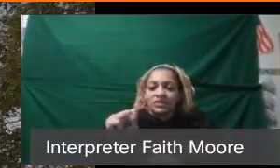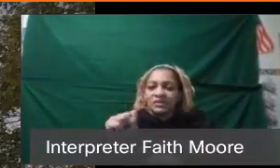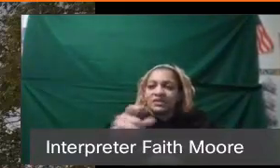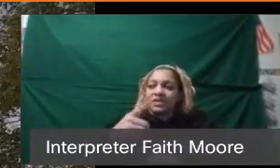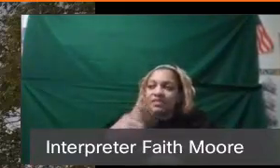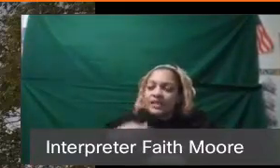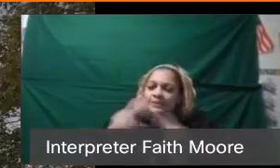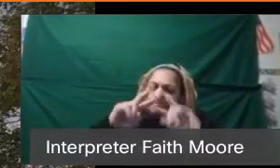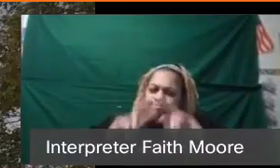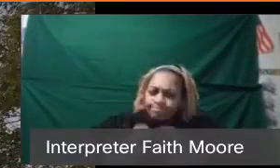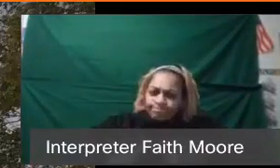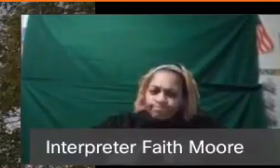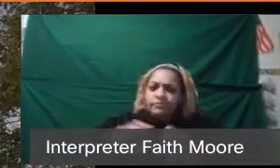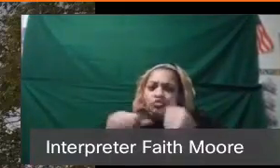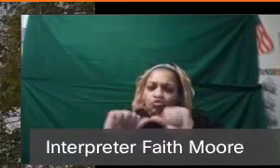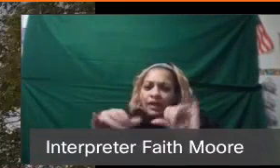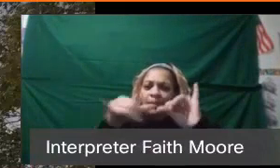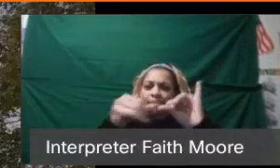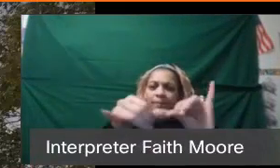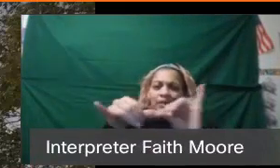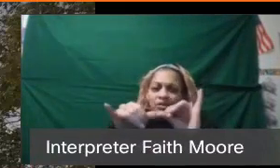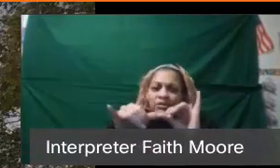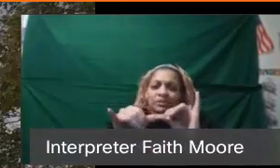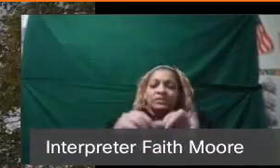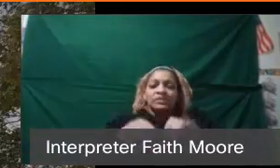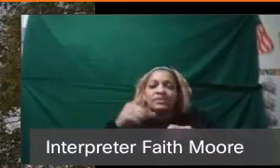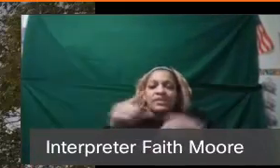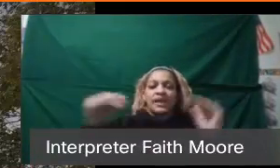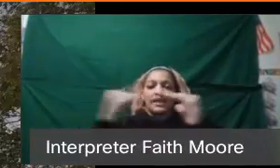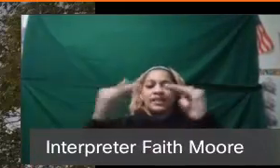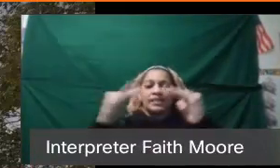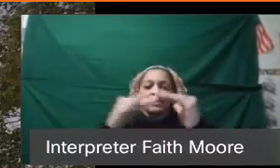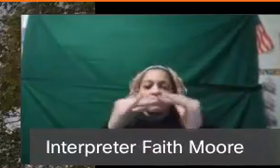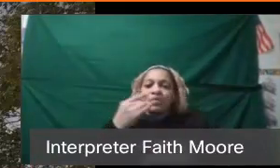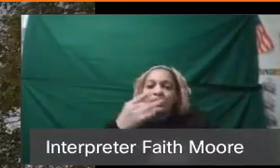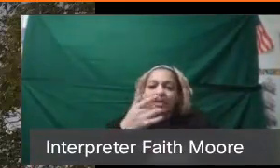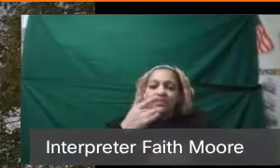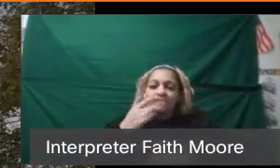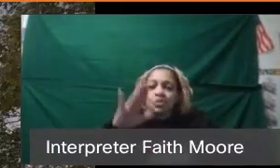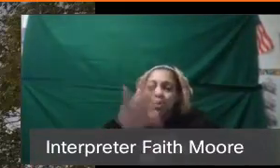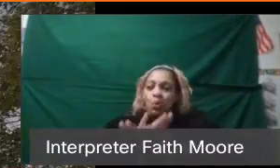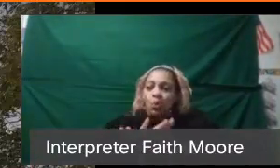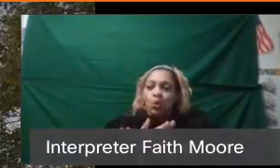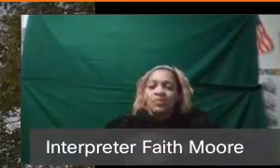Uh, the, the measurement of the. The level of lighting on the surface of the trail.